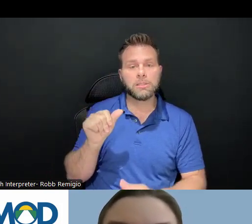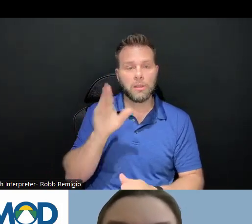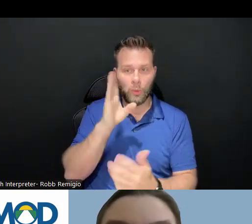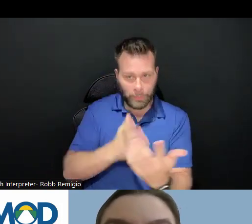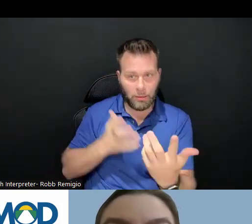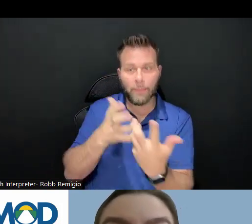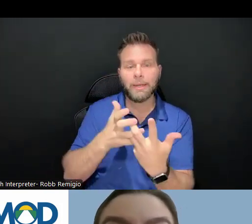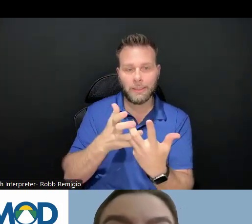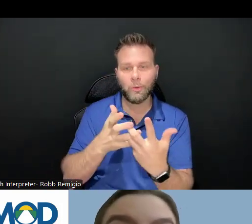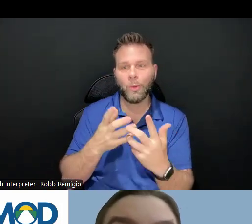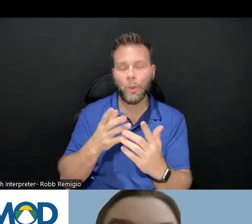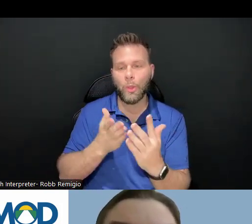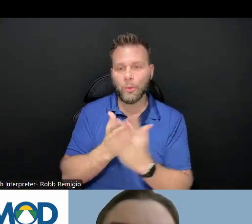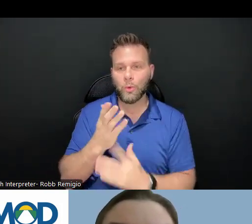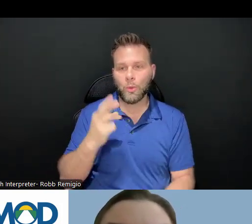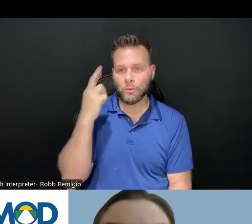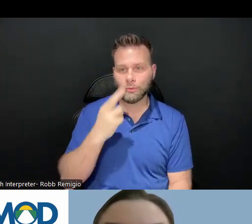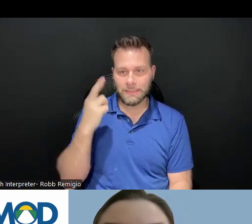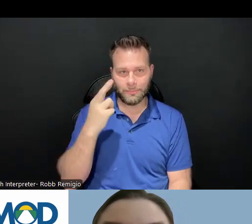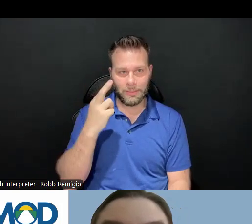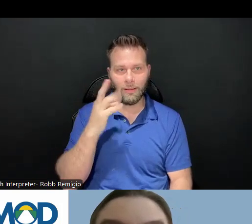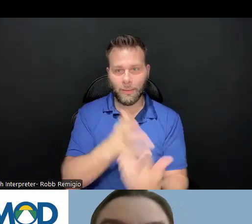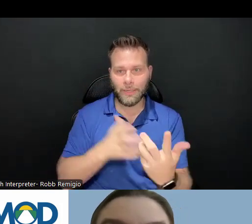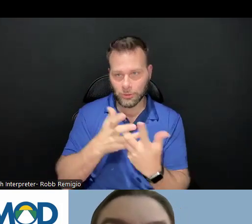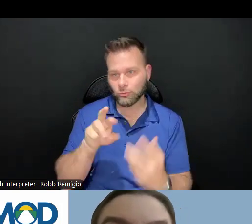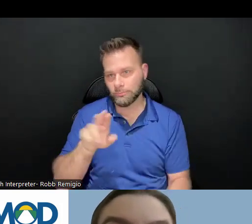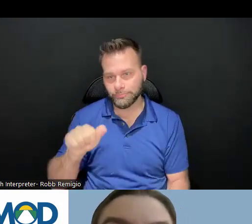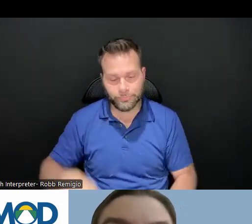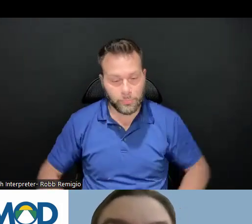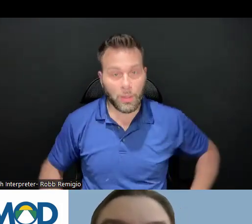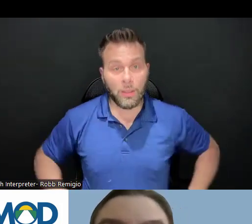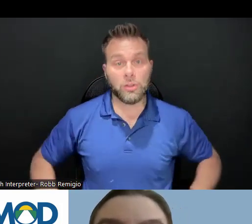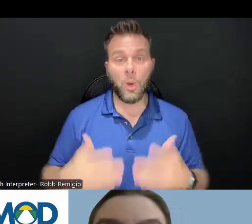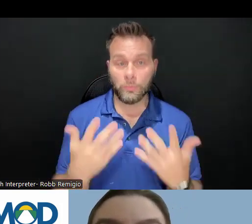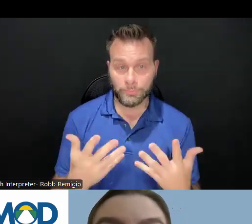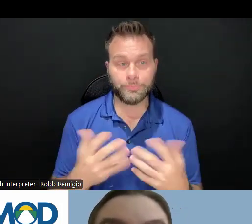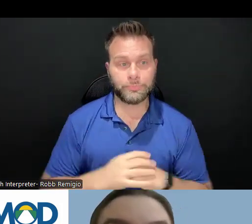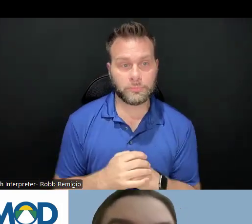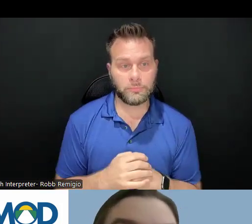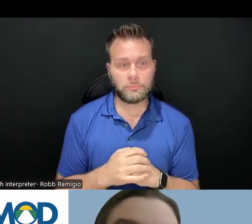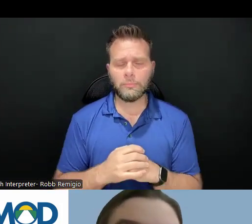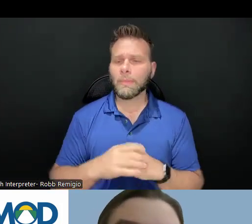through the reasonable law The LAUP defines effective